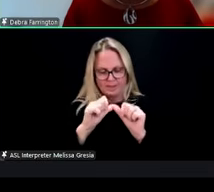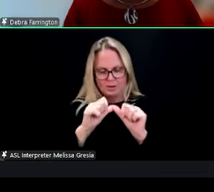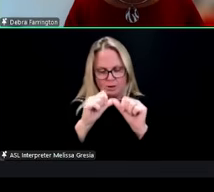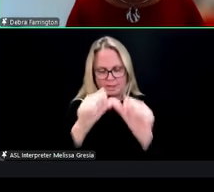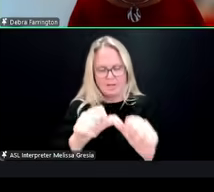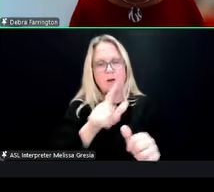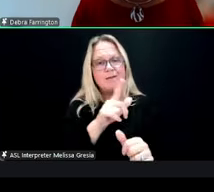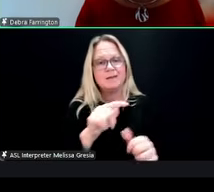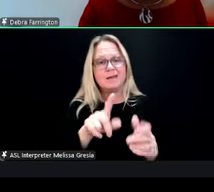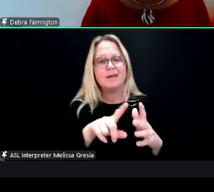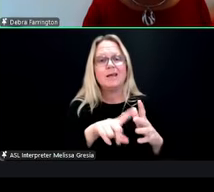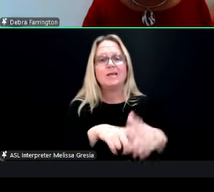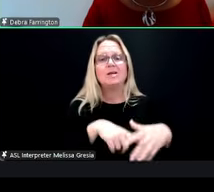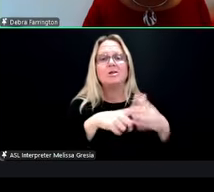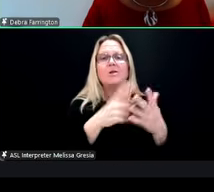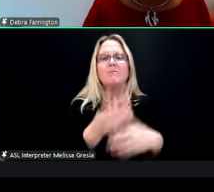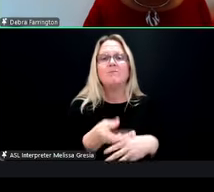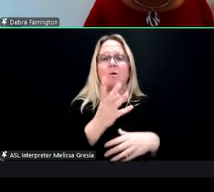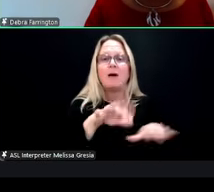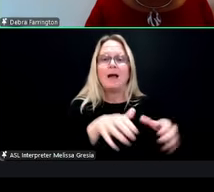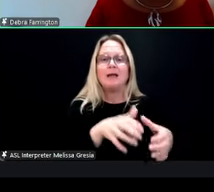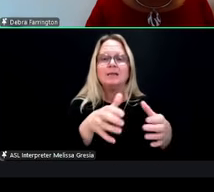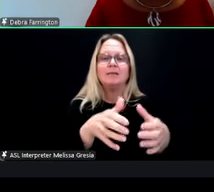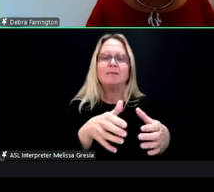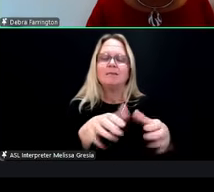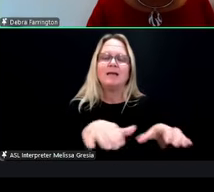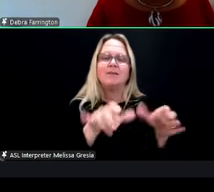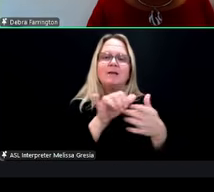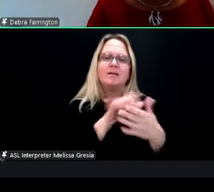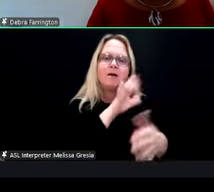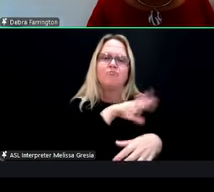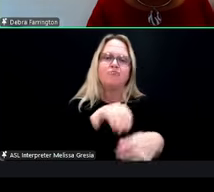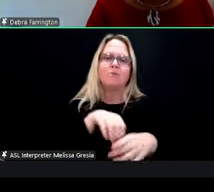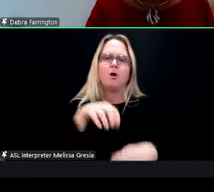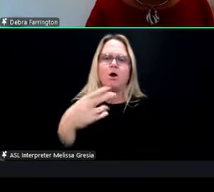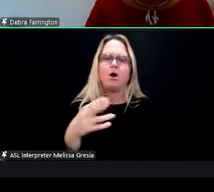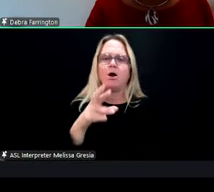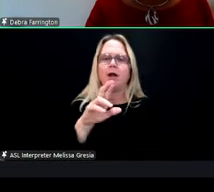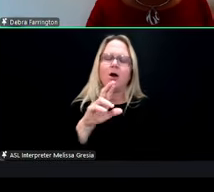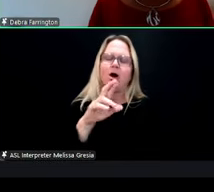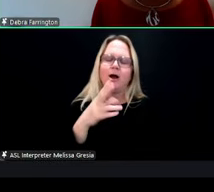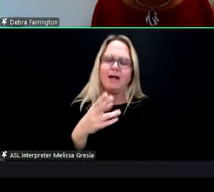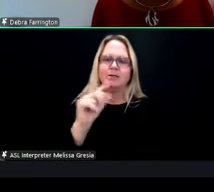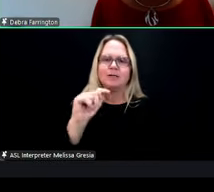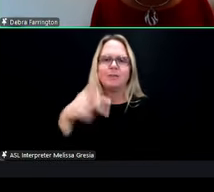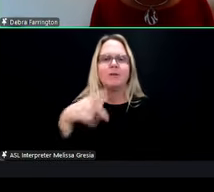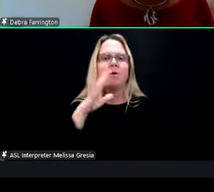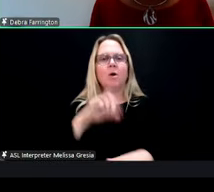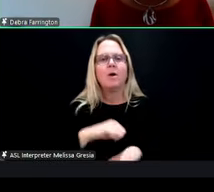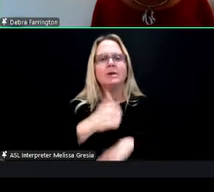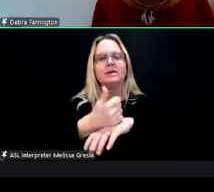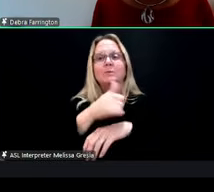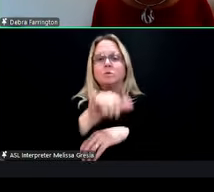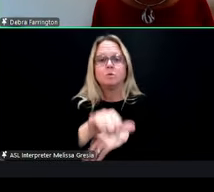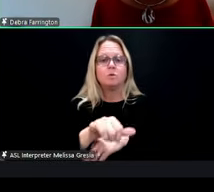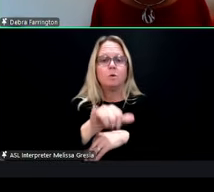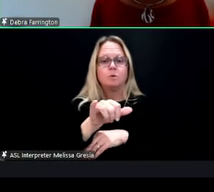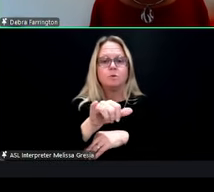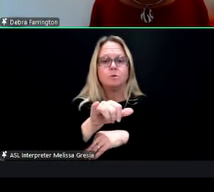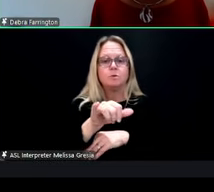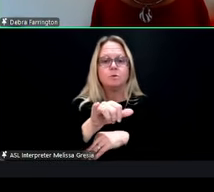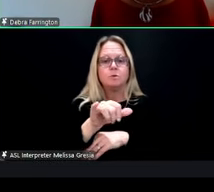4 activities as a part of our RHTP. And so they will establish those um core workforce needs for